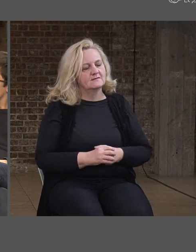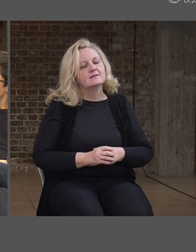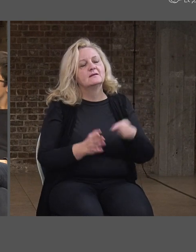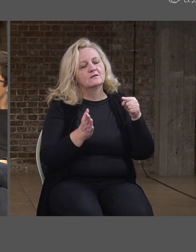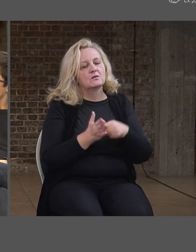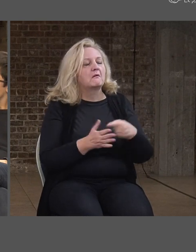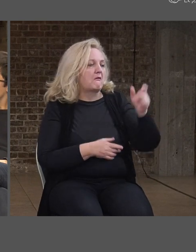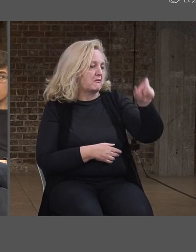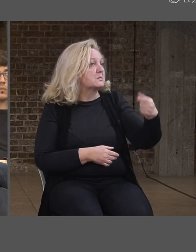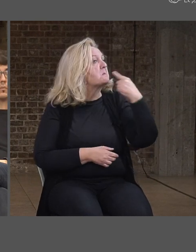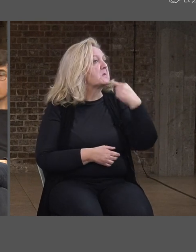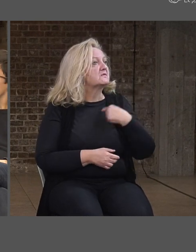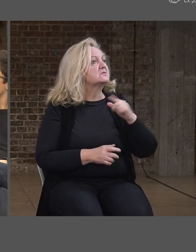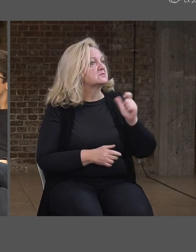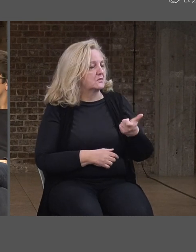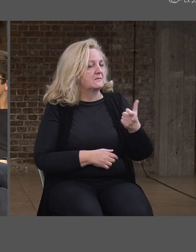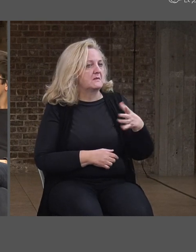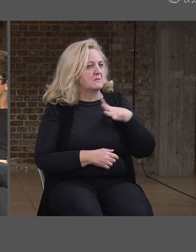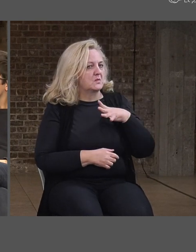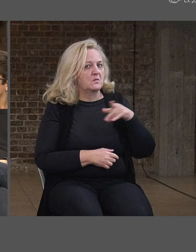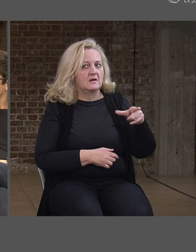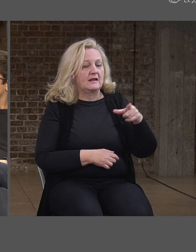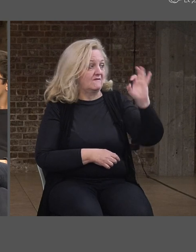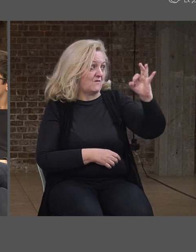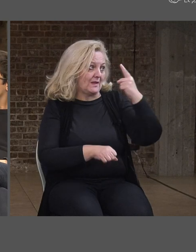that when she made the decision to implant,